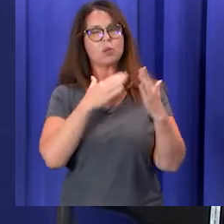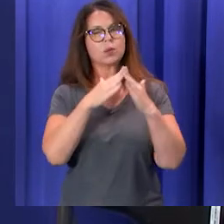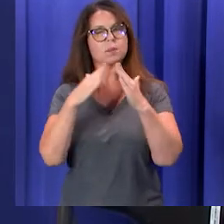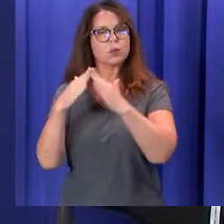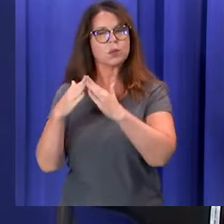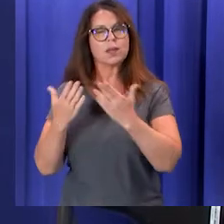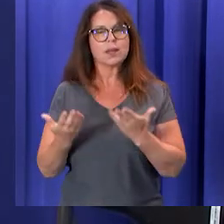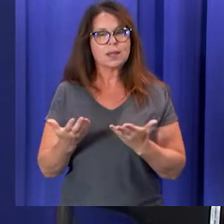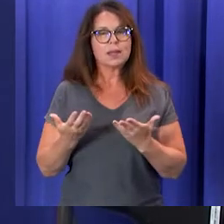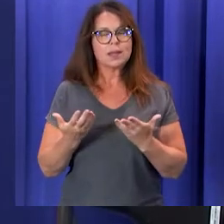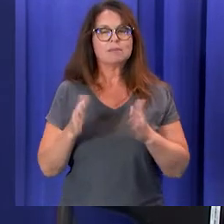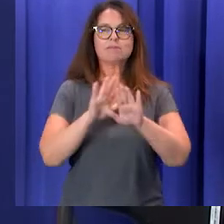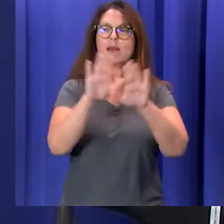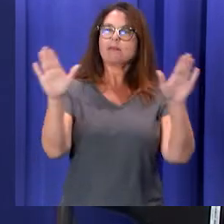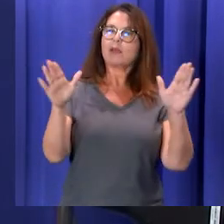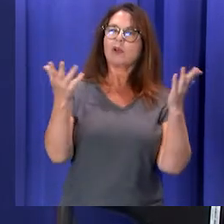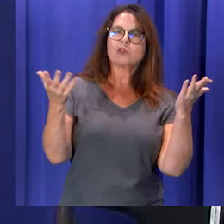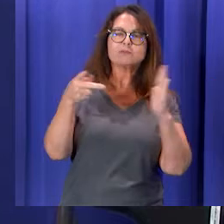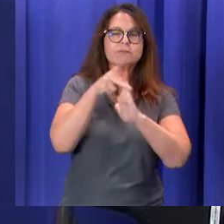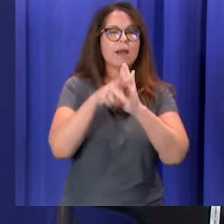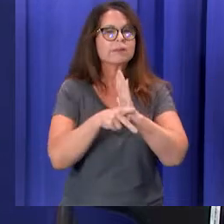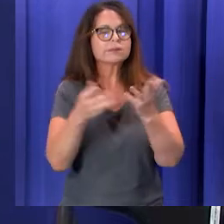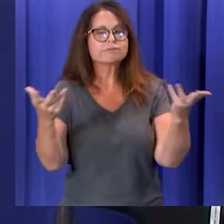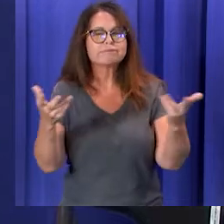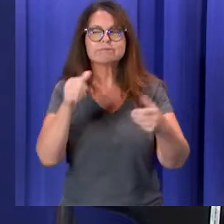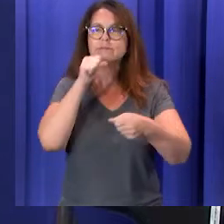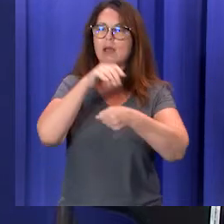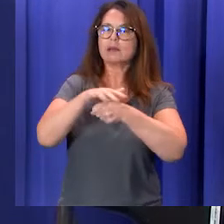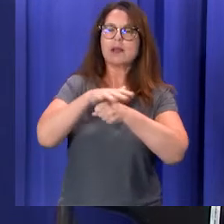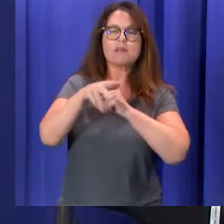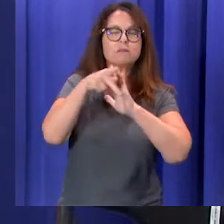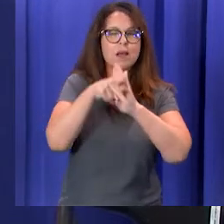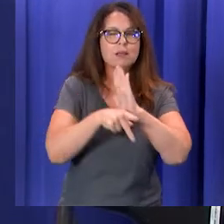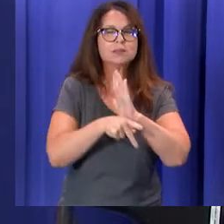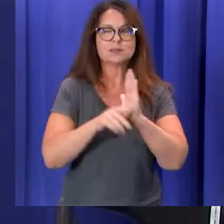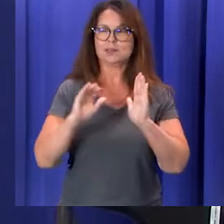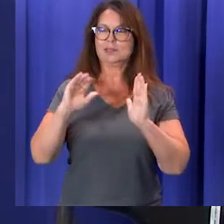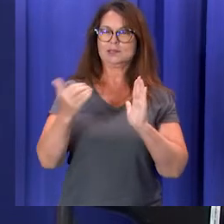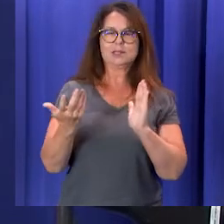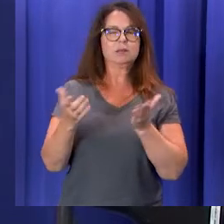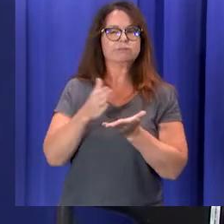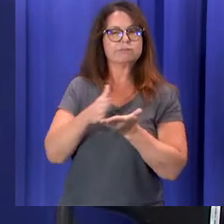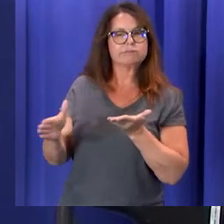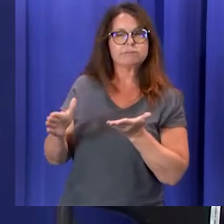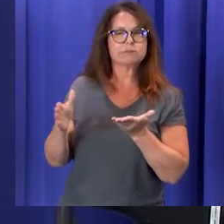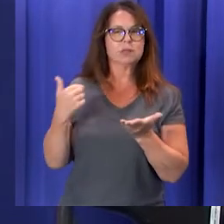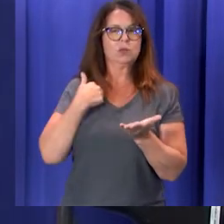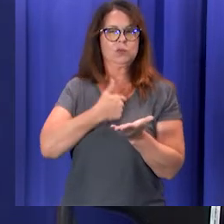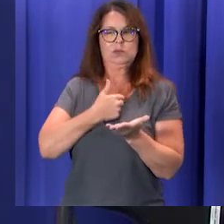These policies or lack of policies appear to be overlooking Minnesotans with disabilities